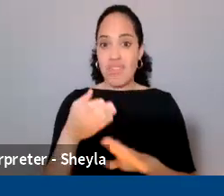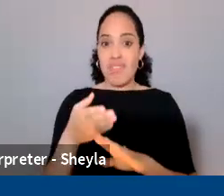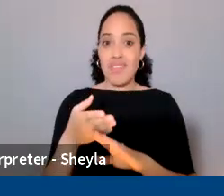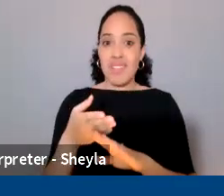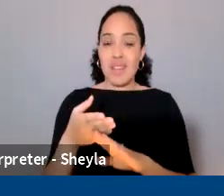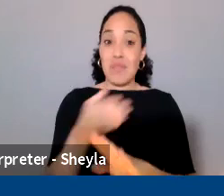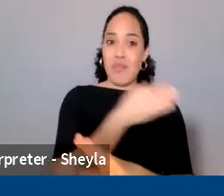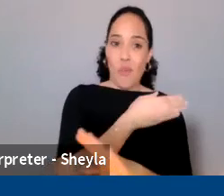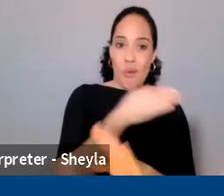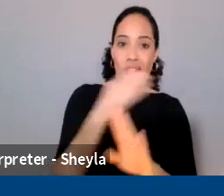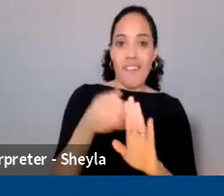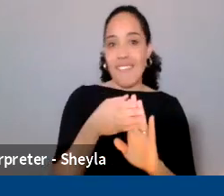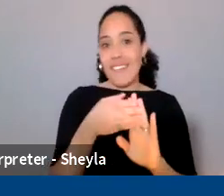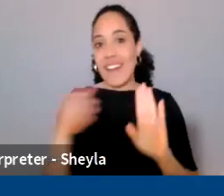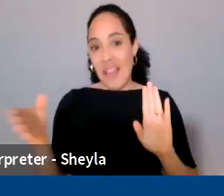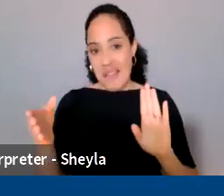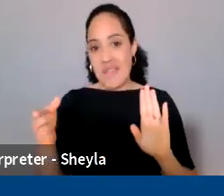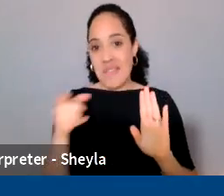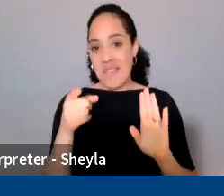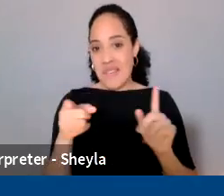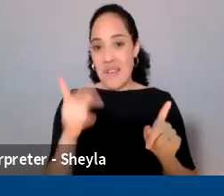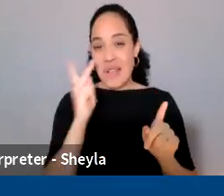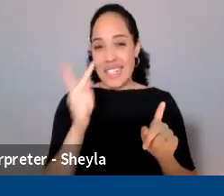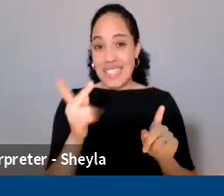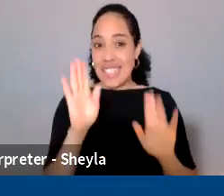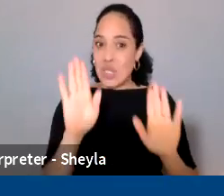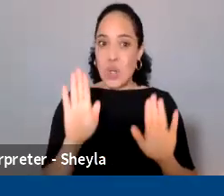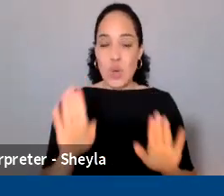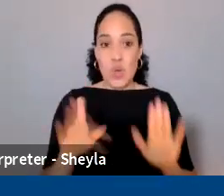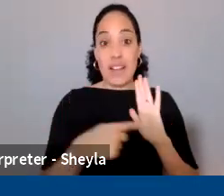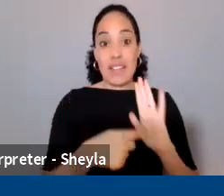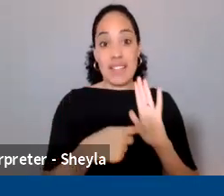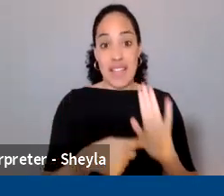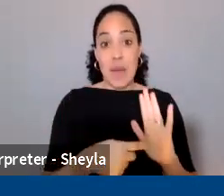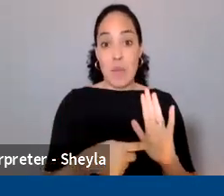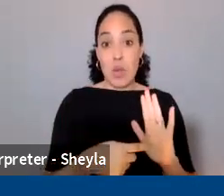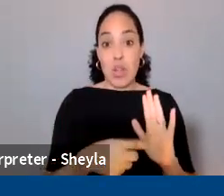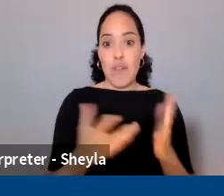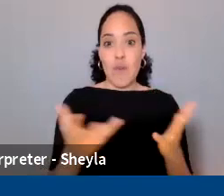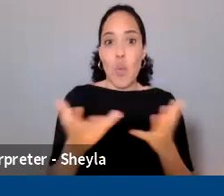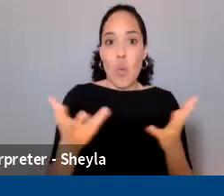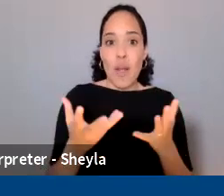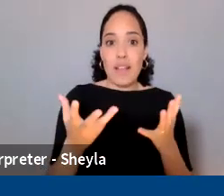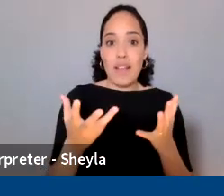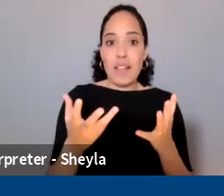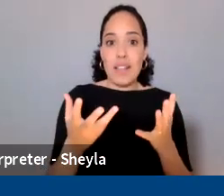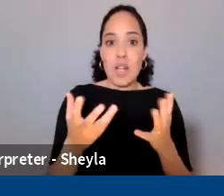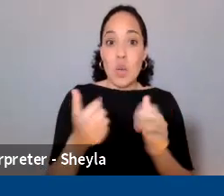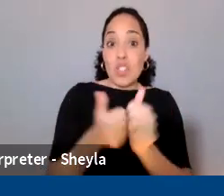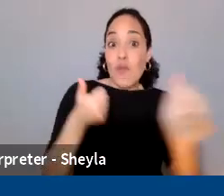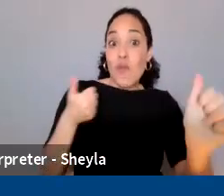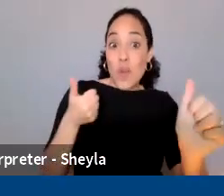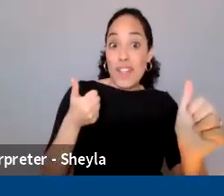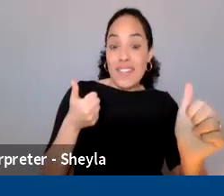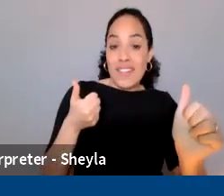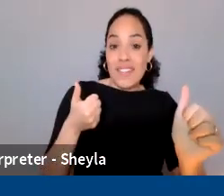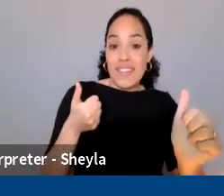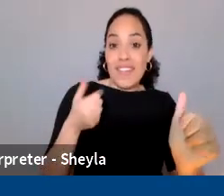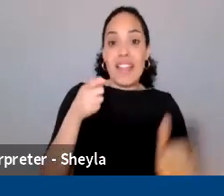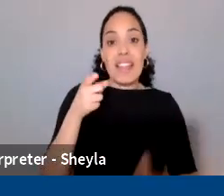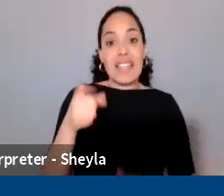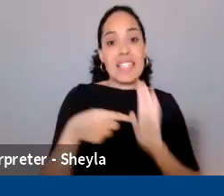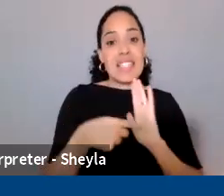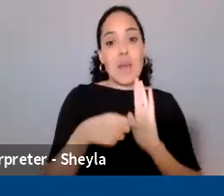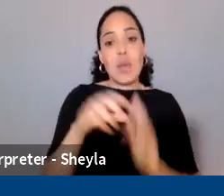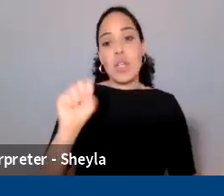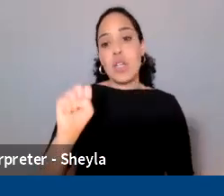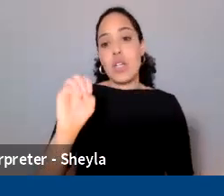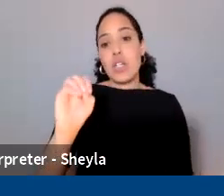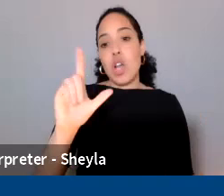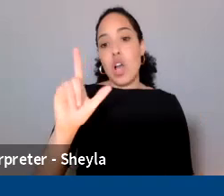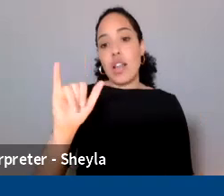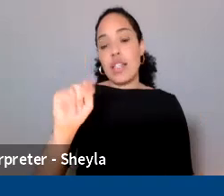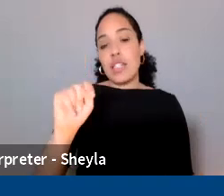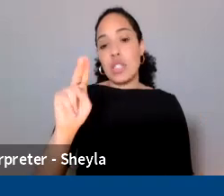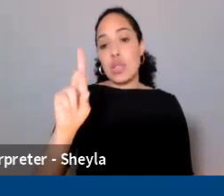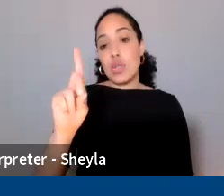example of losses avoided these are photos of Solitude Park which helped with the Waldo Canyon